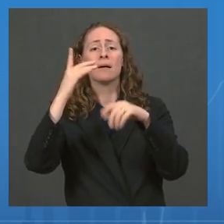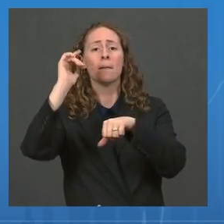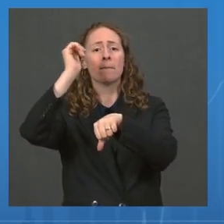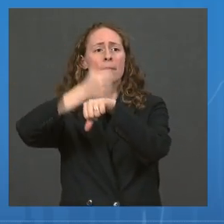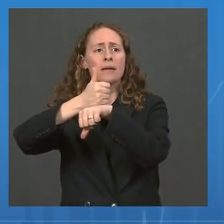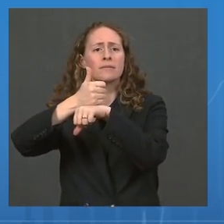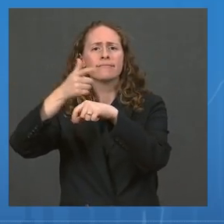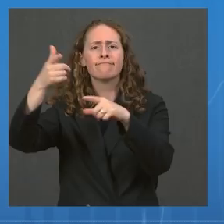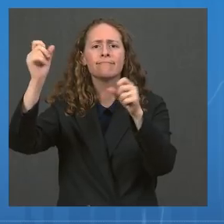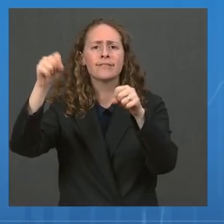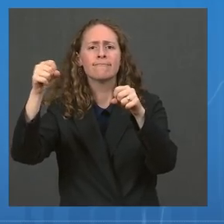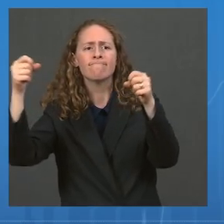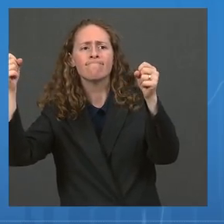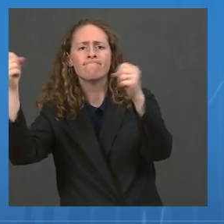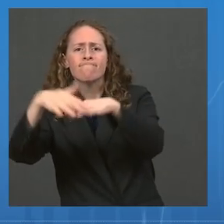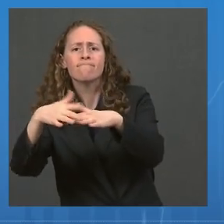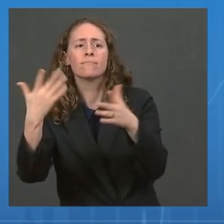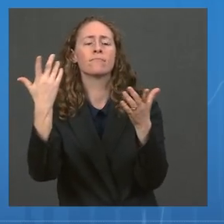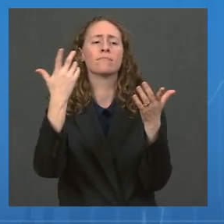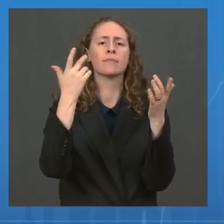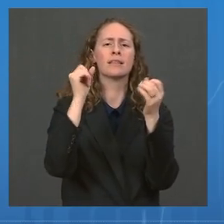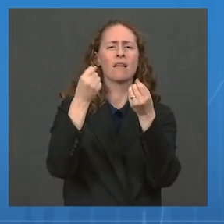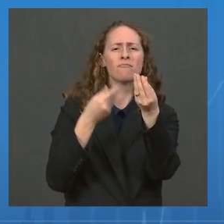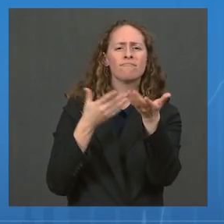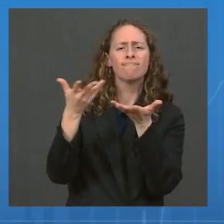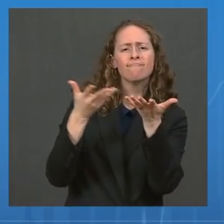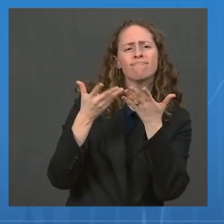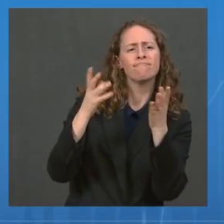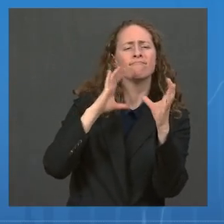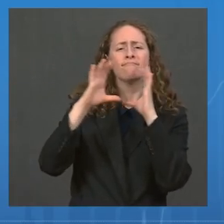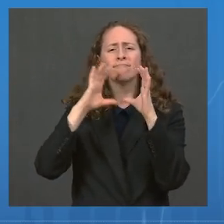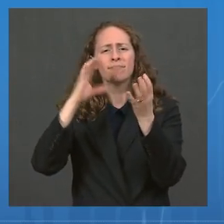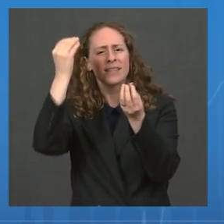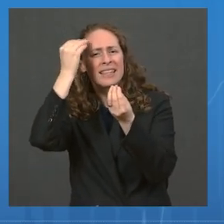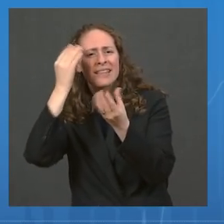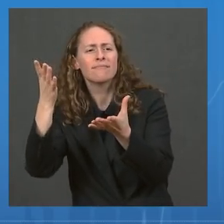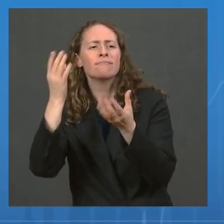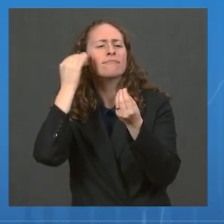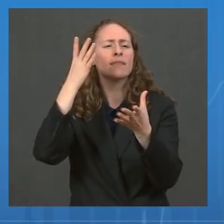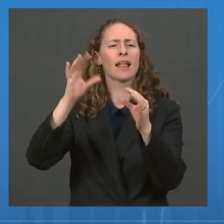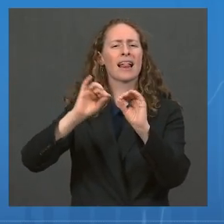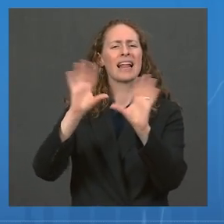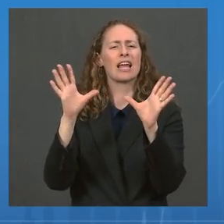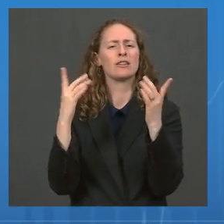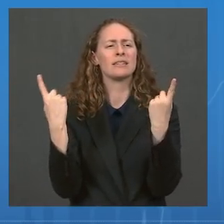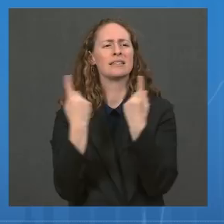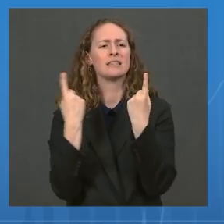from sources they trust. Getting our nation vaccinated remains our most important path out of this pandemic.